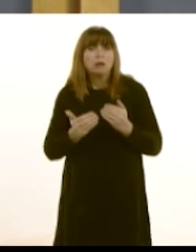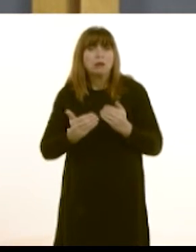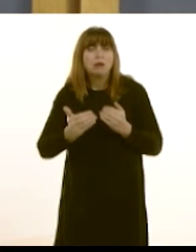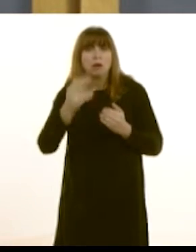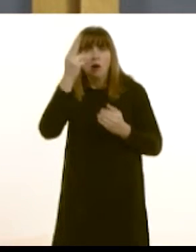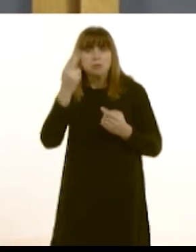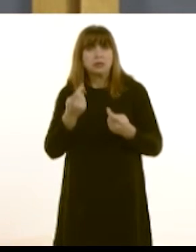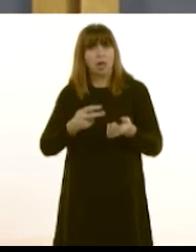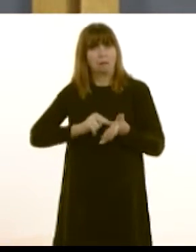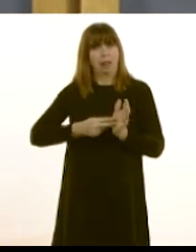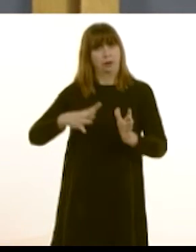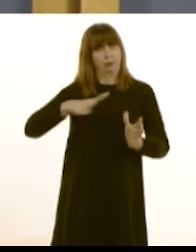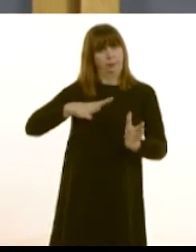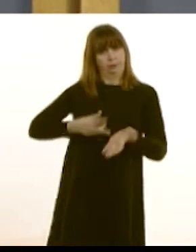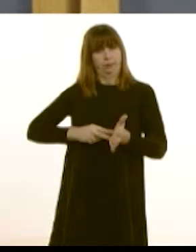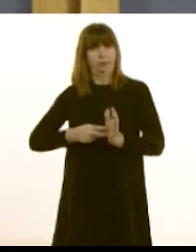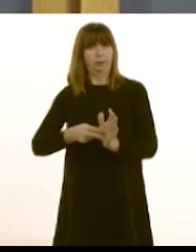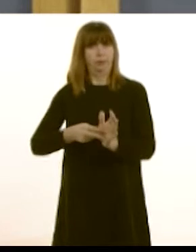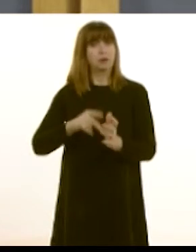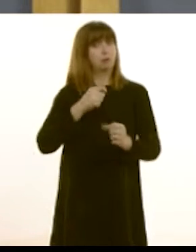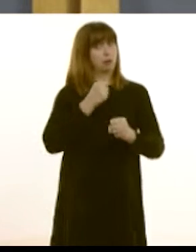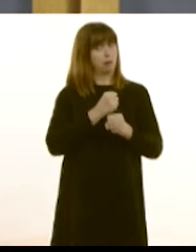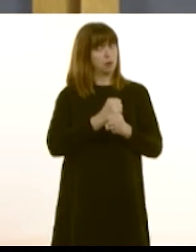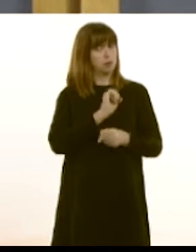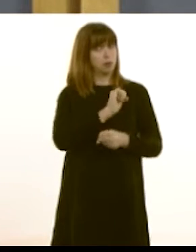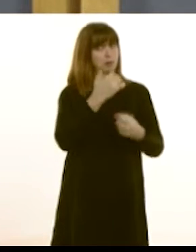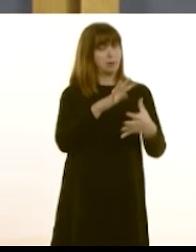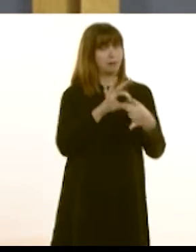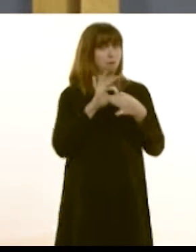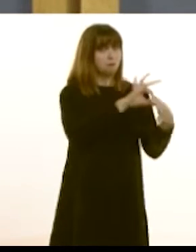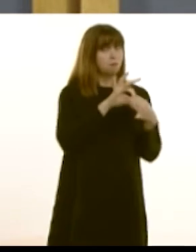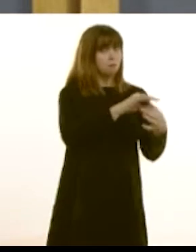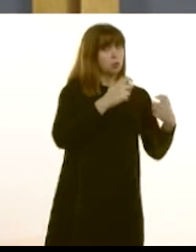Could you outline how well Government efforts to liaise with social services and primary